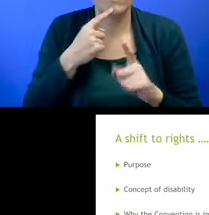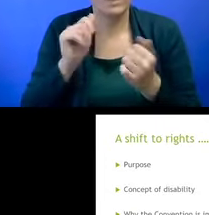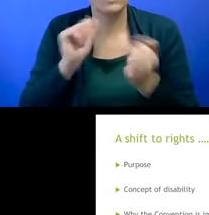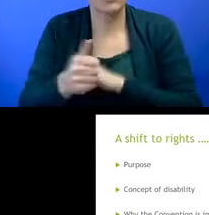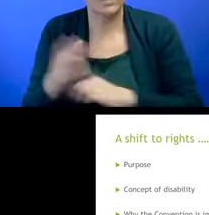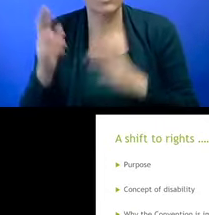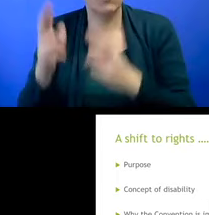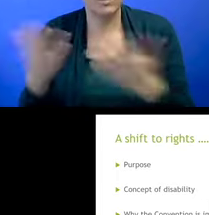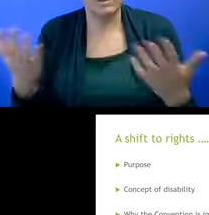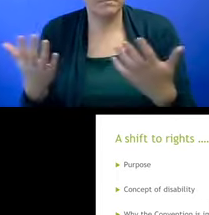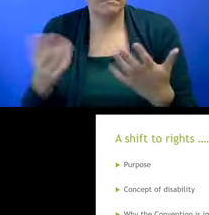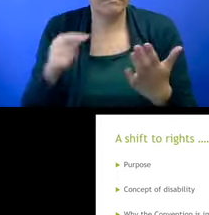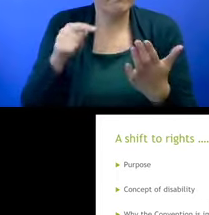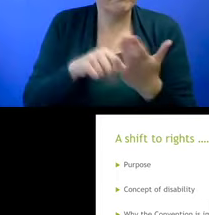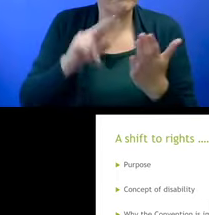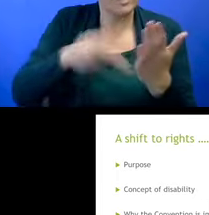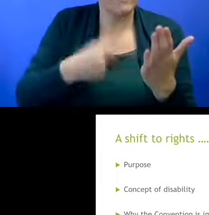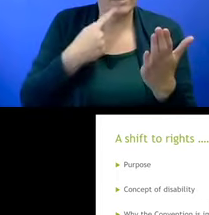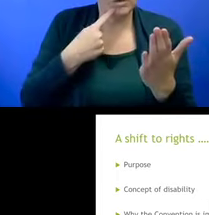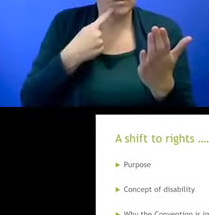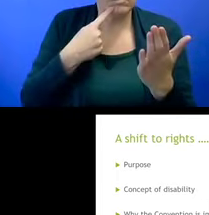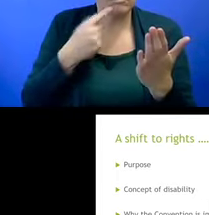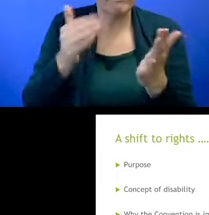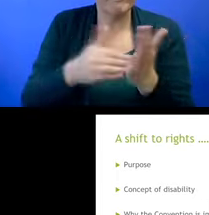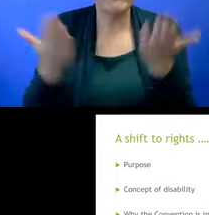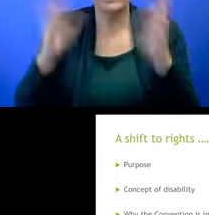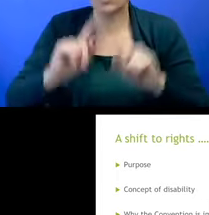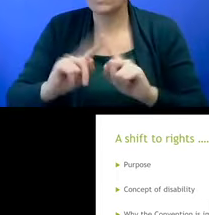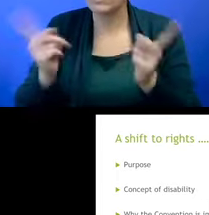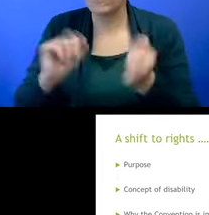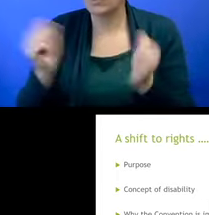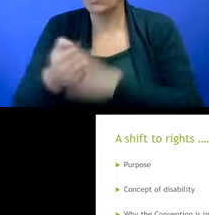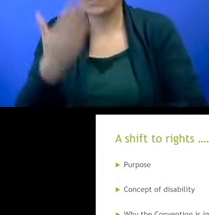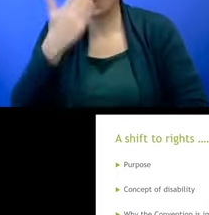so let's see how the Convention marks a shift in attitudes and approaches to disabled people.